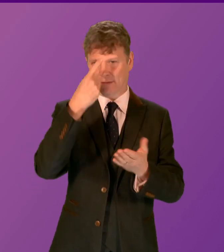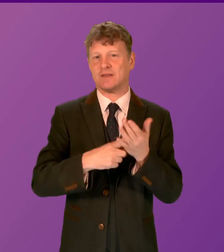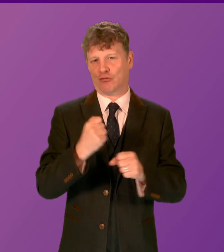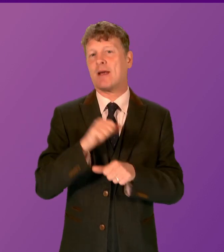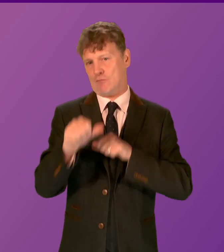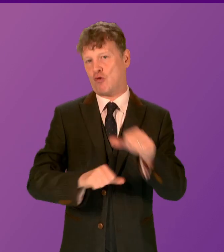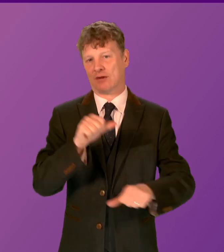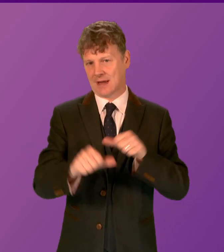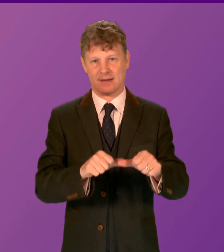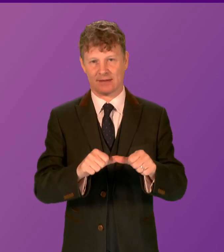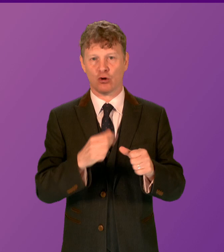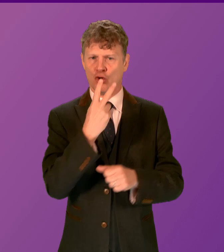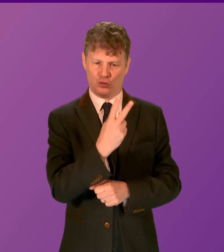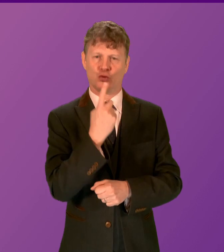which led to the 218 Service closing.”